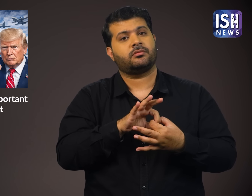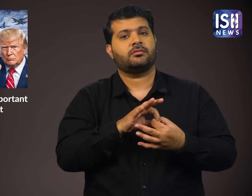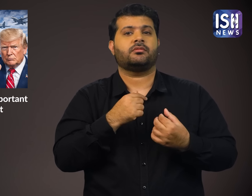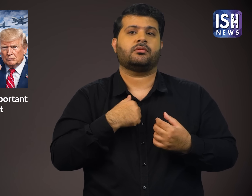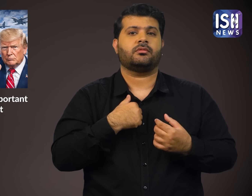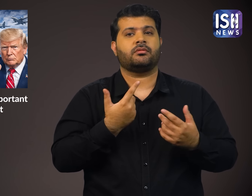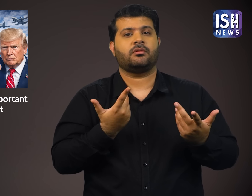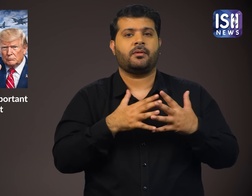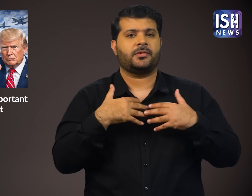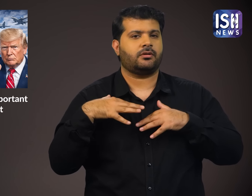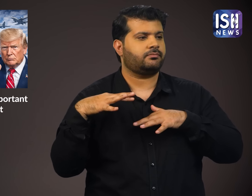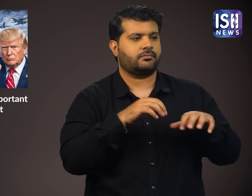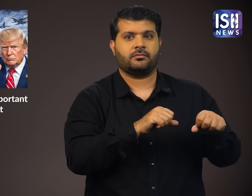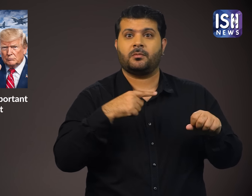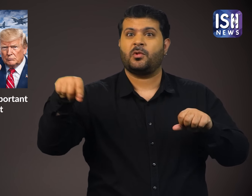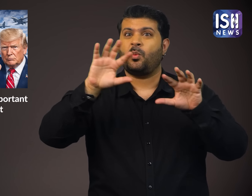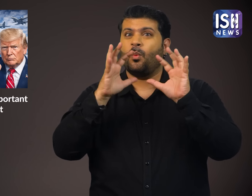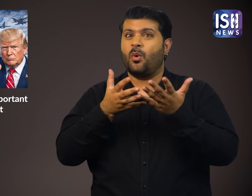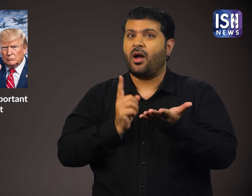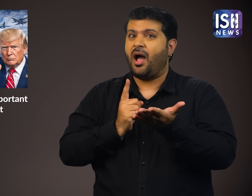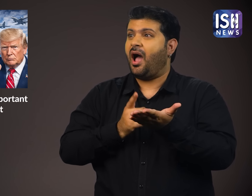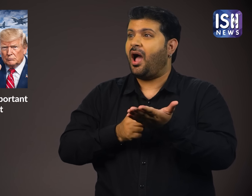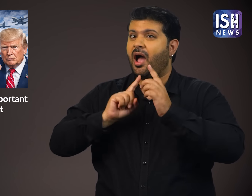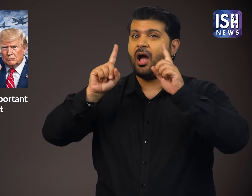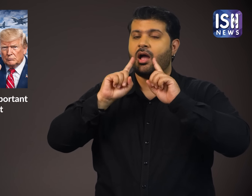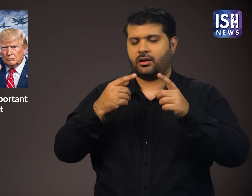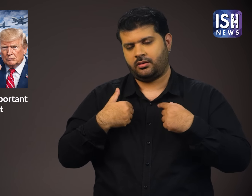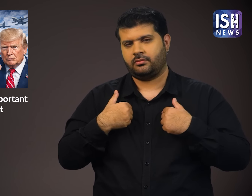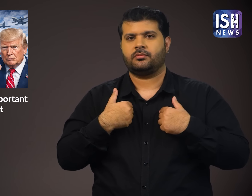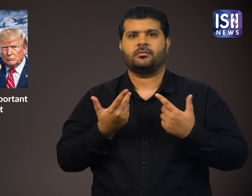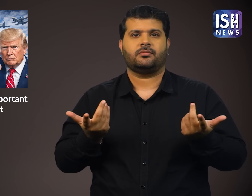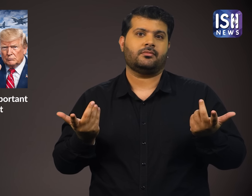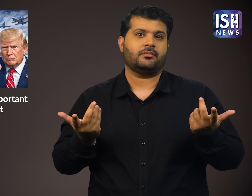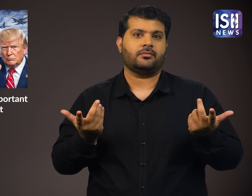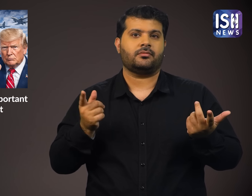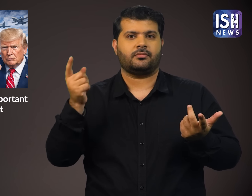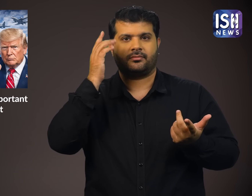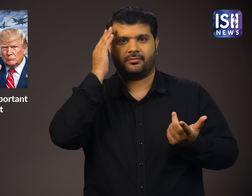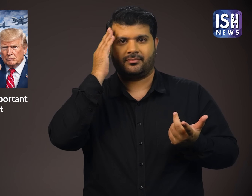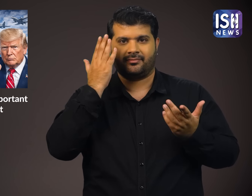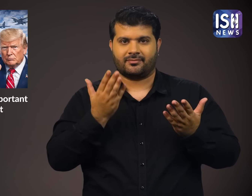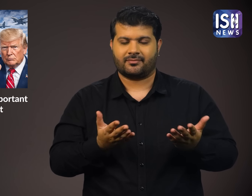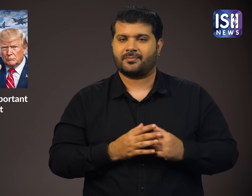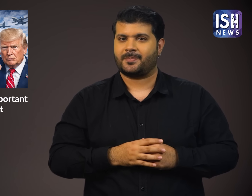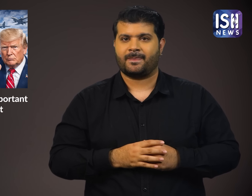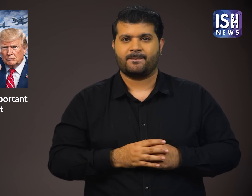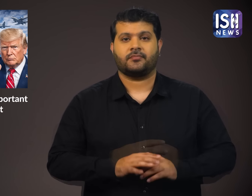Access to this resource would benefit the U.S. It could also help meet global demand.